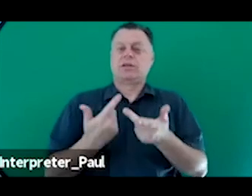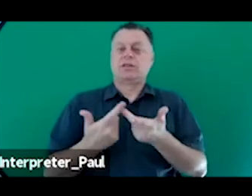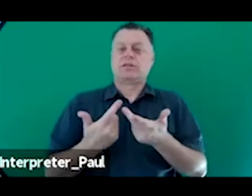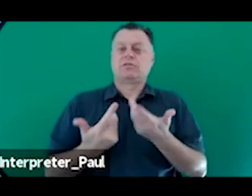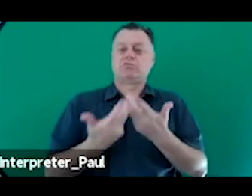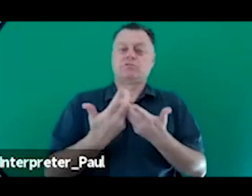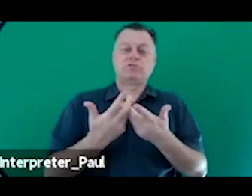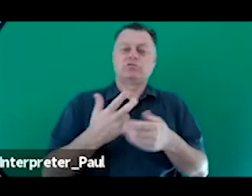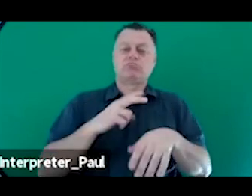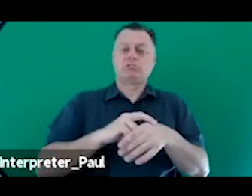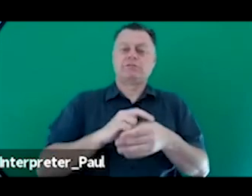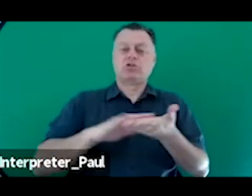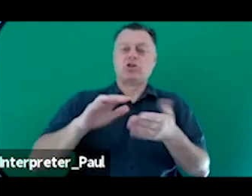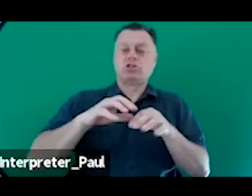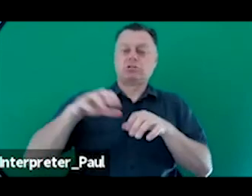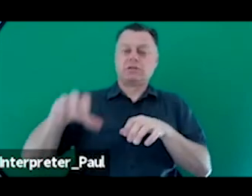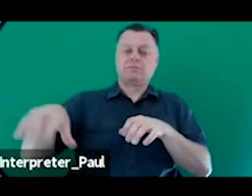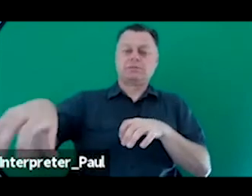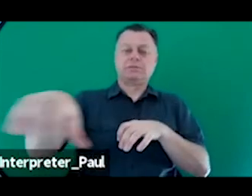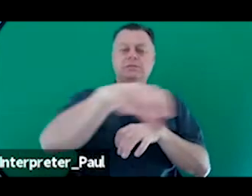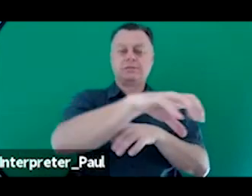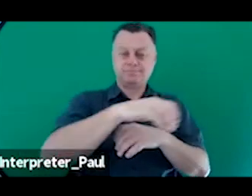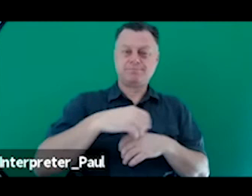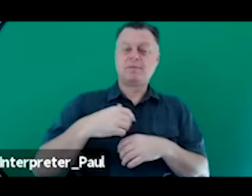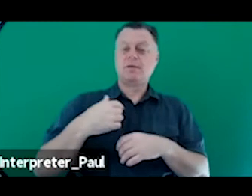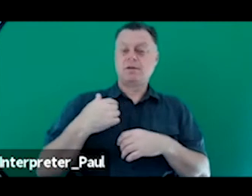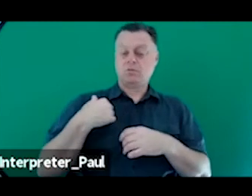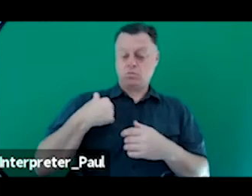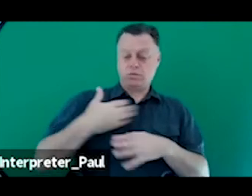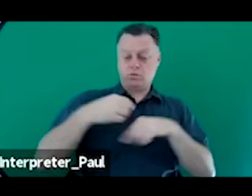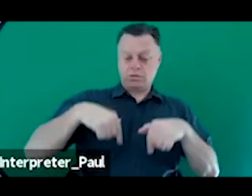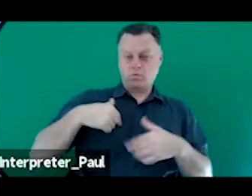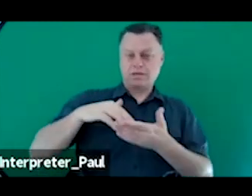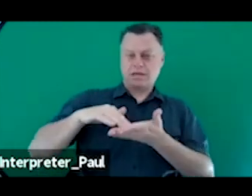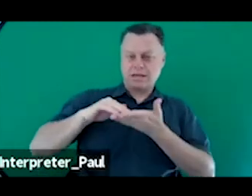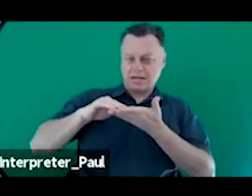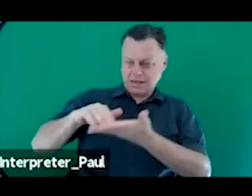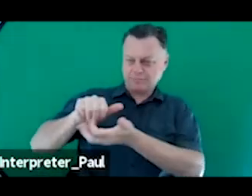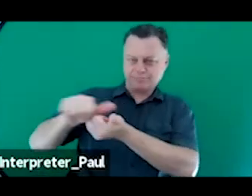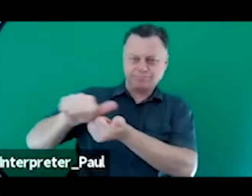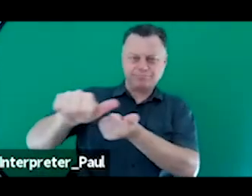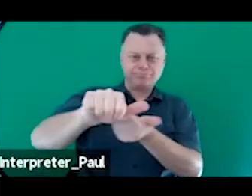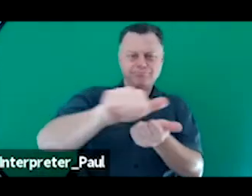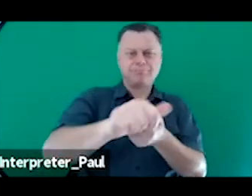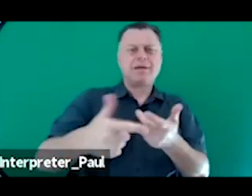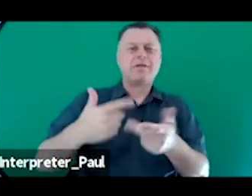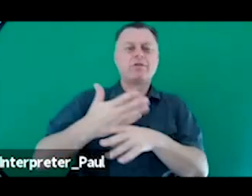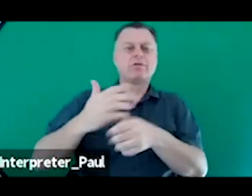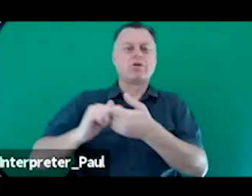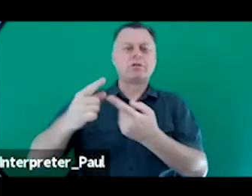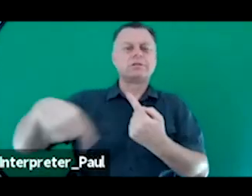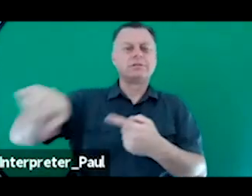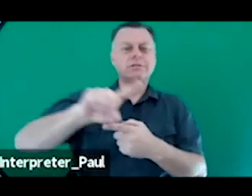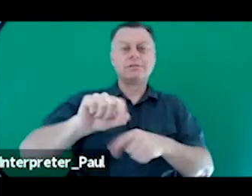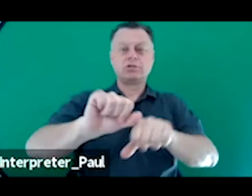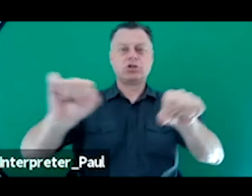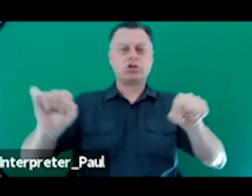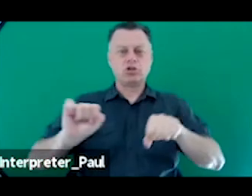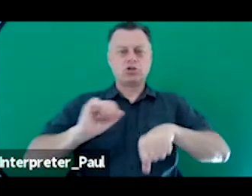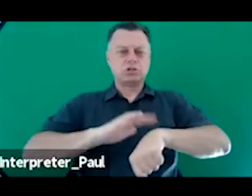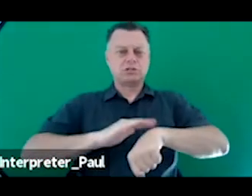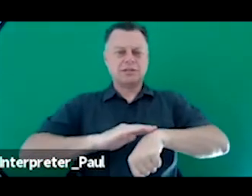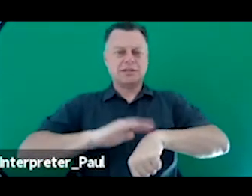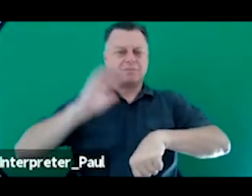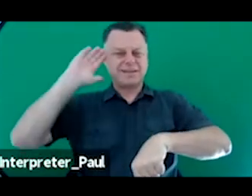is we can help to train our colleagues in where do you put your effort first.